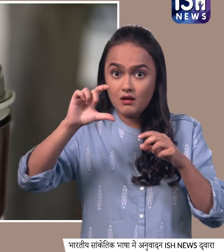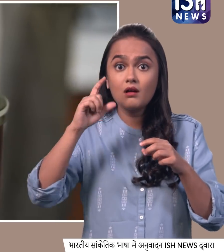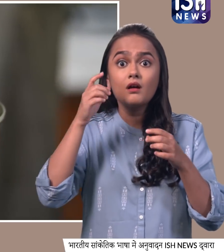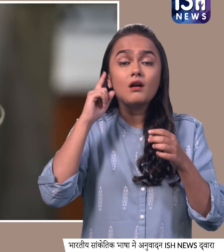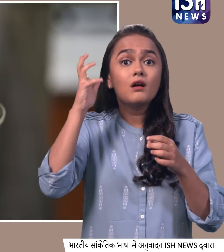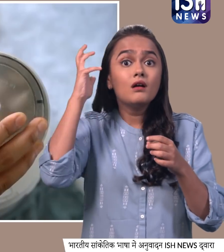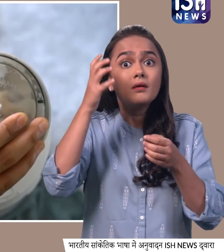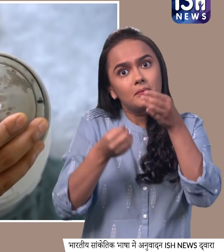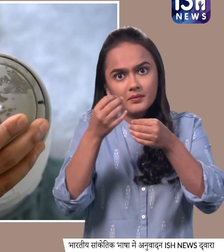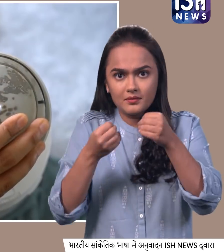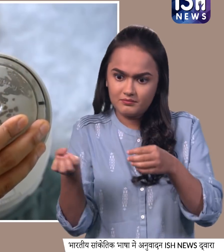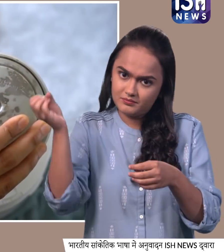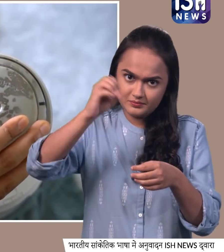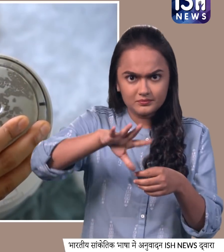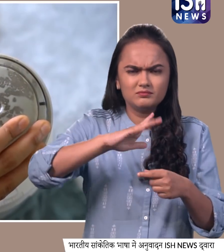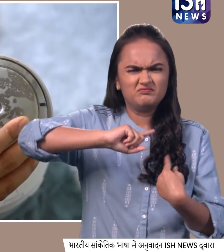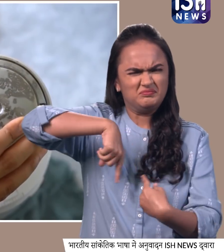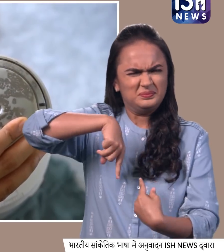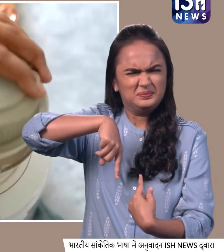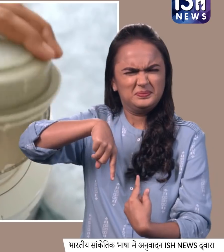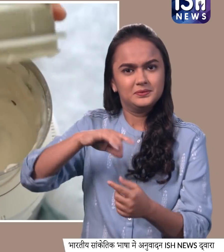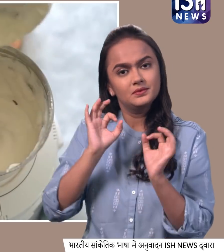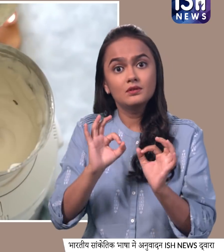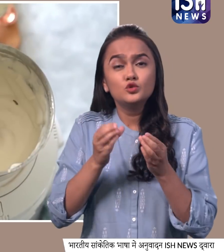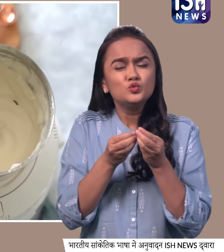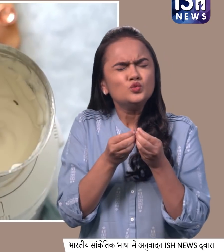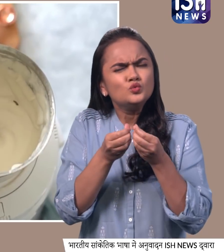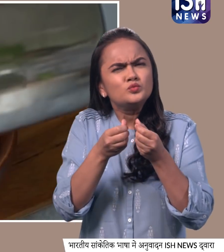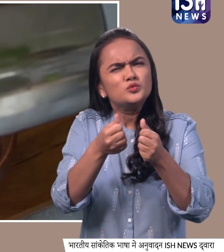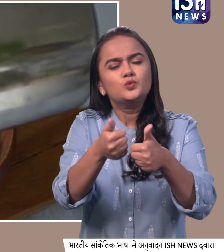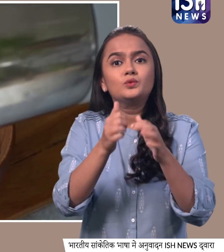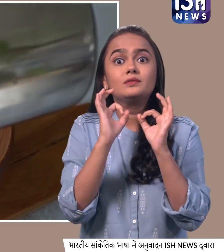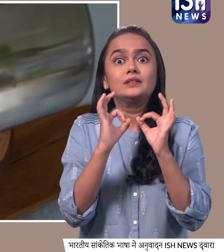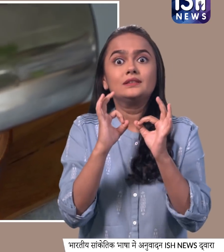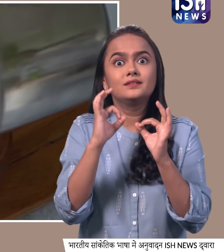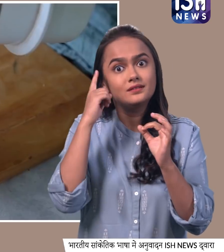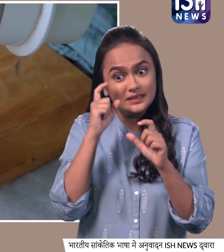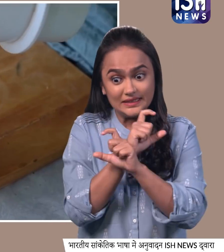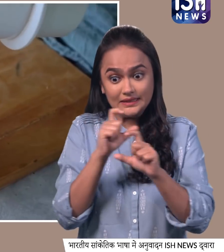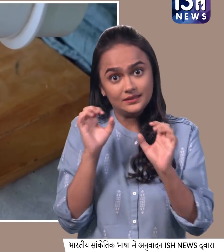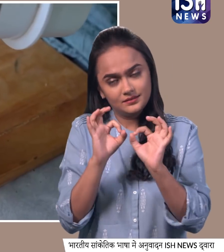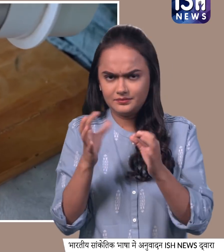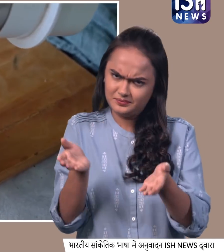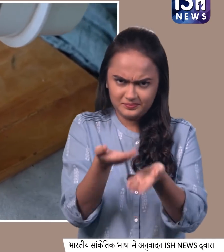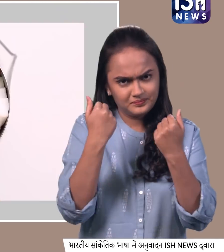Now blend them all together until they form a smooth, paste-like consistency